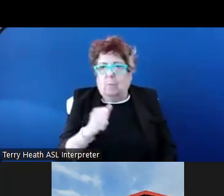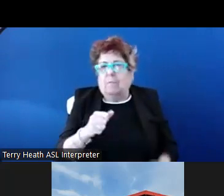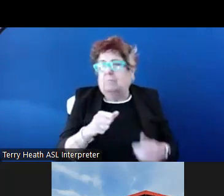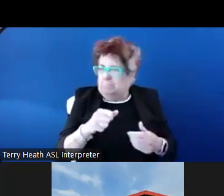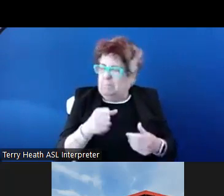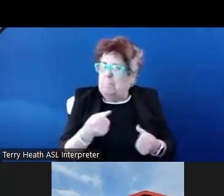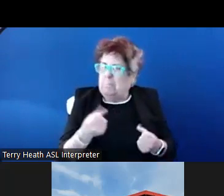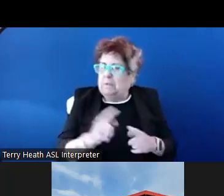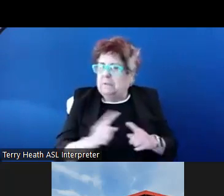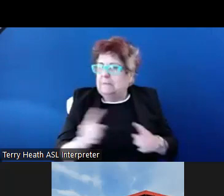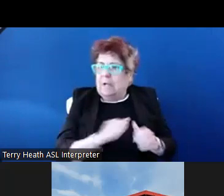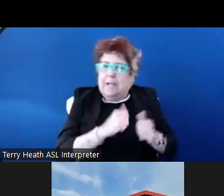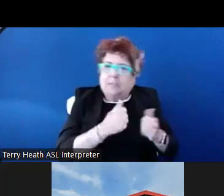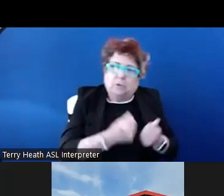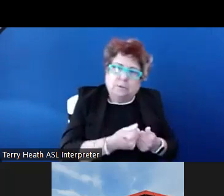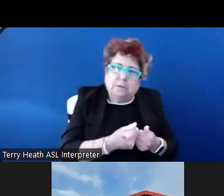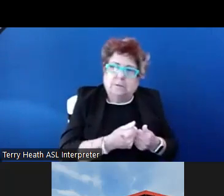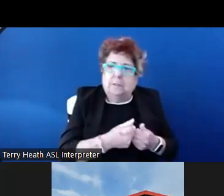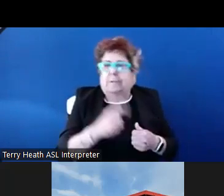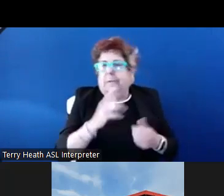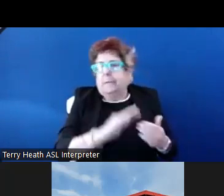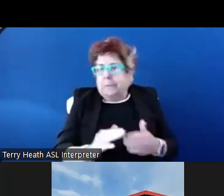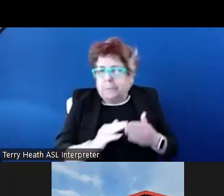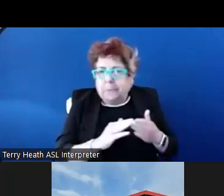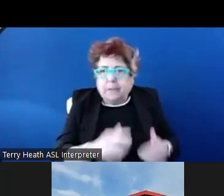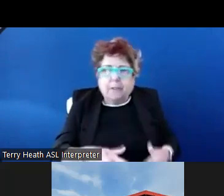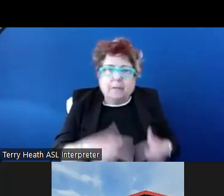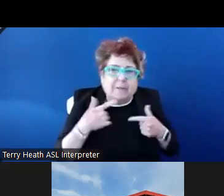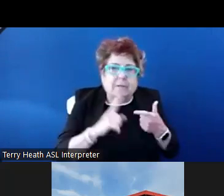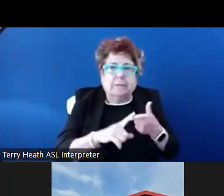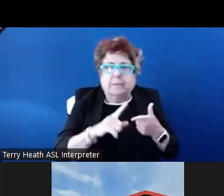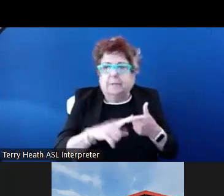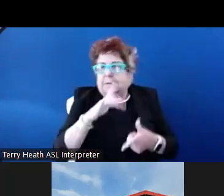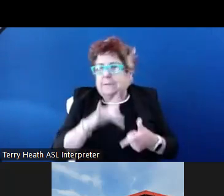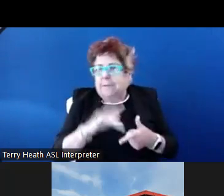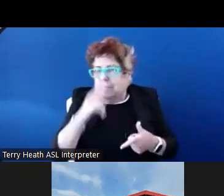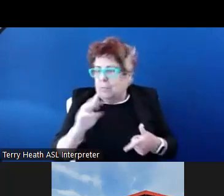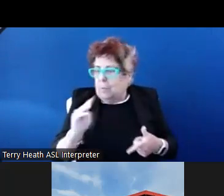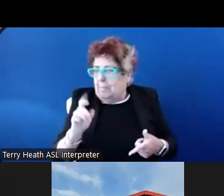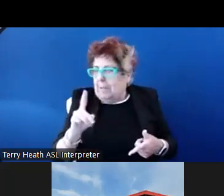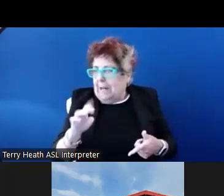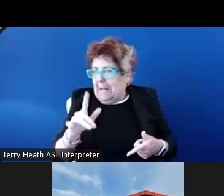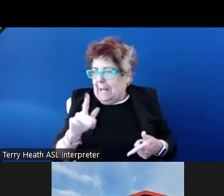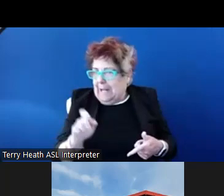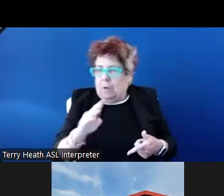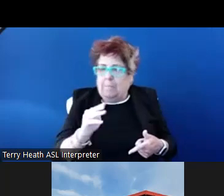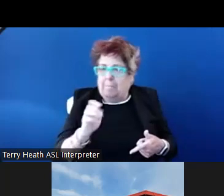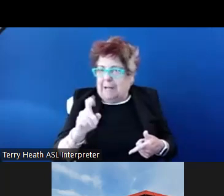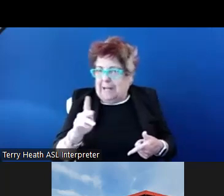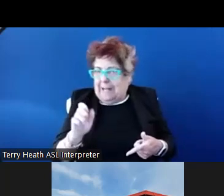including the Administration for Community Living, the Centers for Medicare & Medicaid Services, SAMHSA, and the Assistant